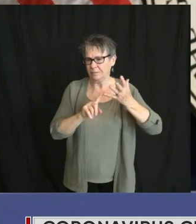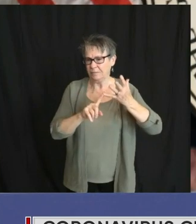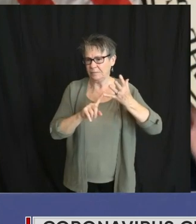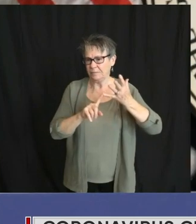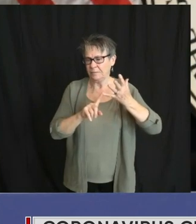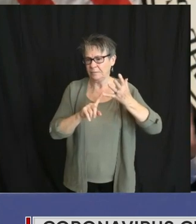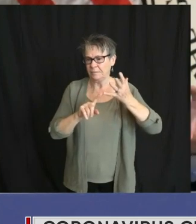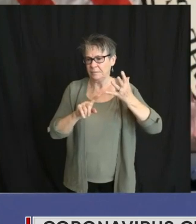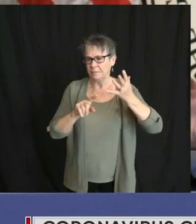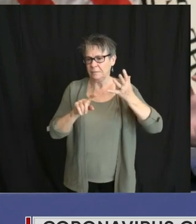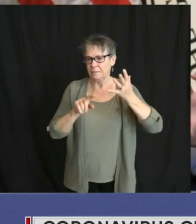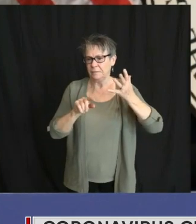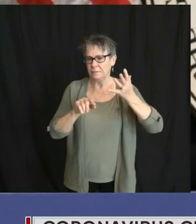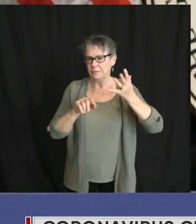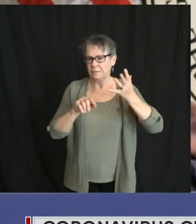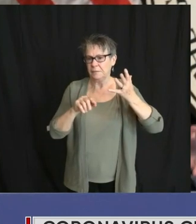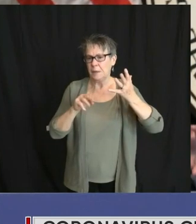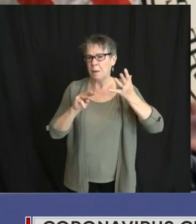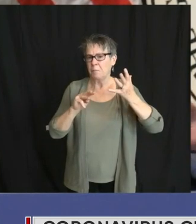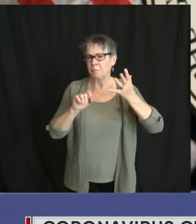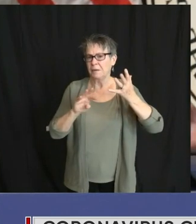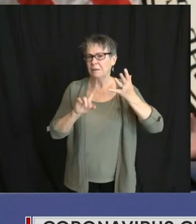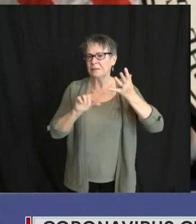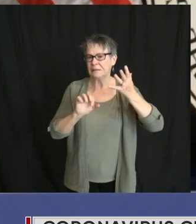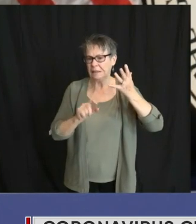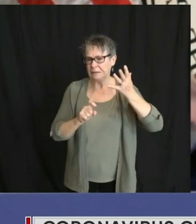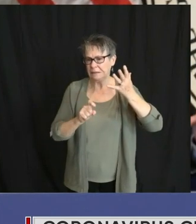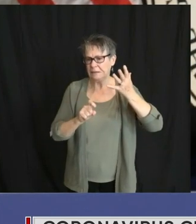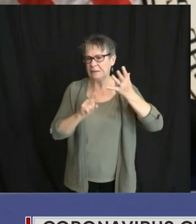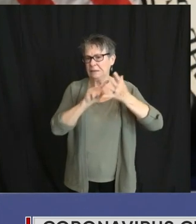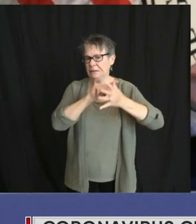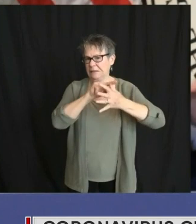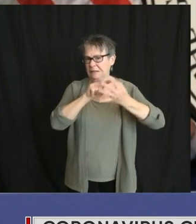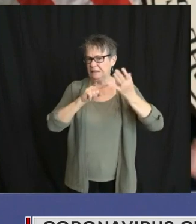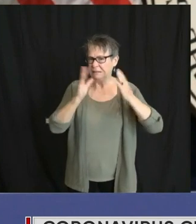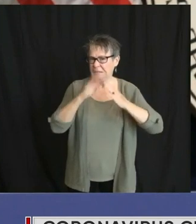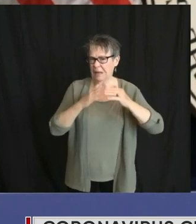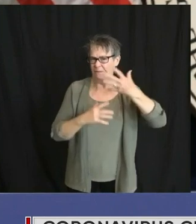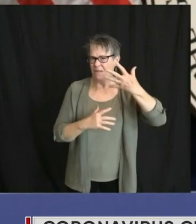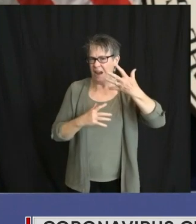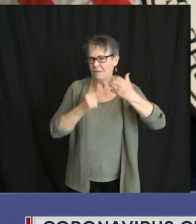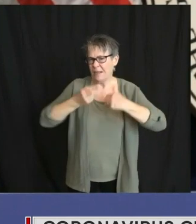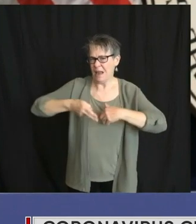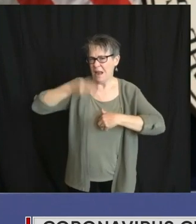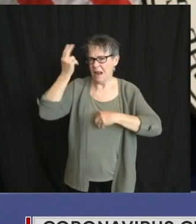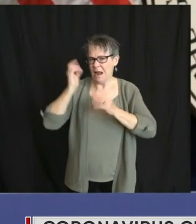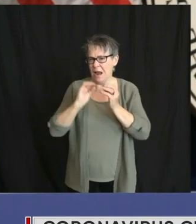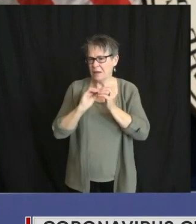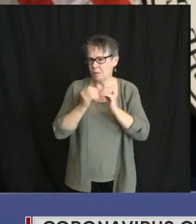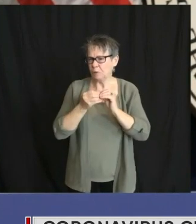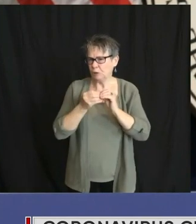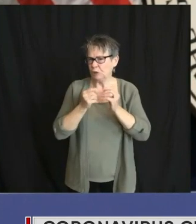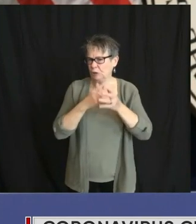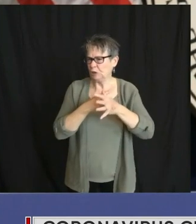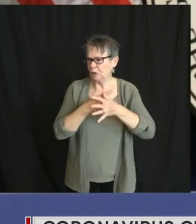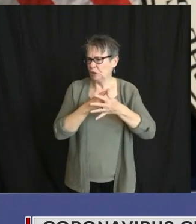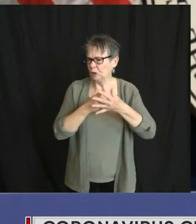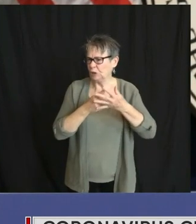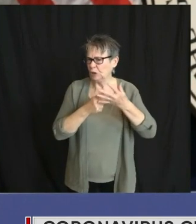ANNOUNCED TODAY, THE TOP THREE COUNTIES IN ORDER ARE PASSAIC, MIDDLESEX, AND ESSEX. THE